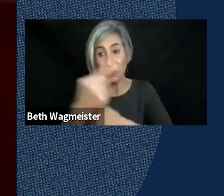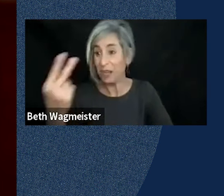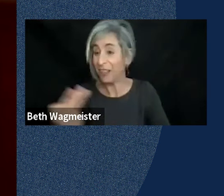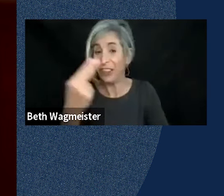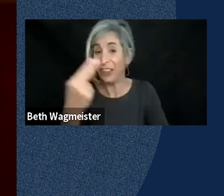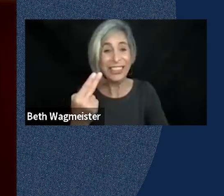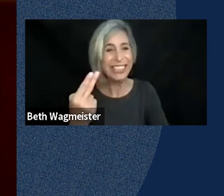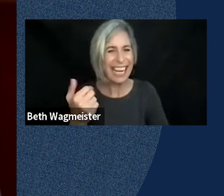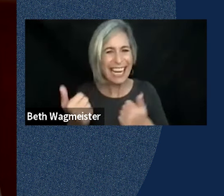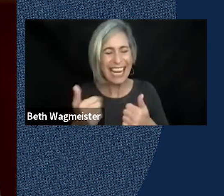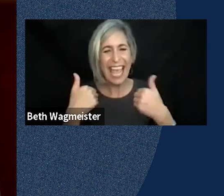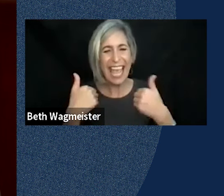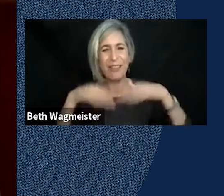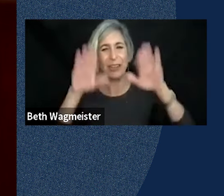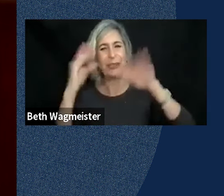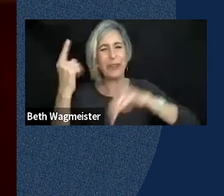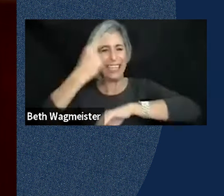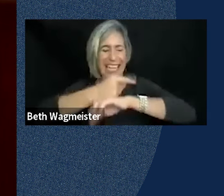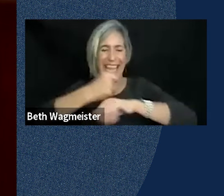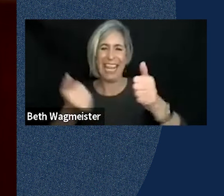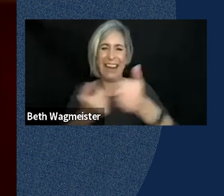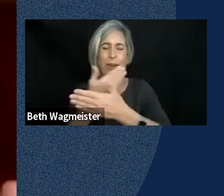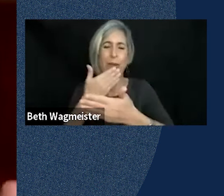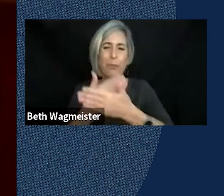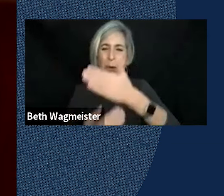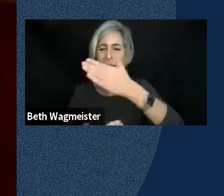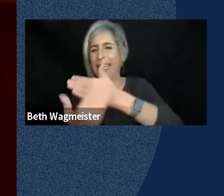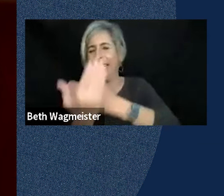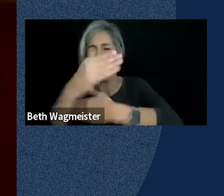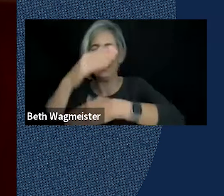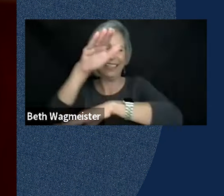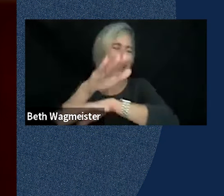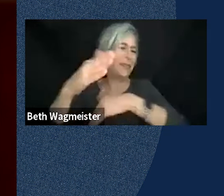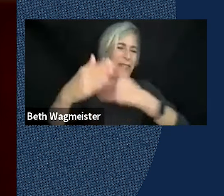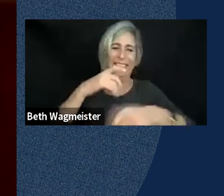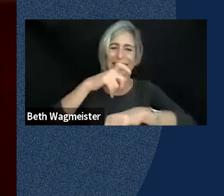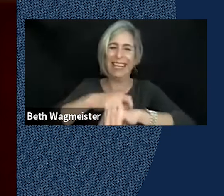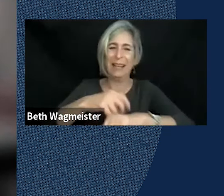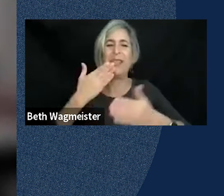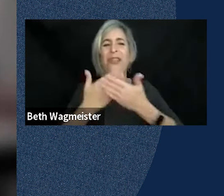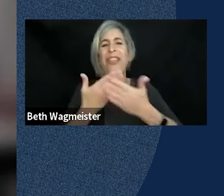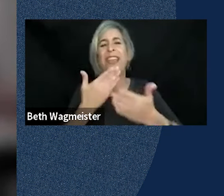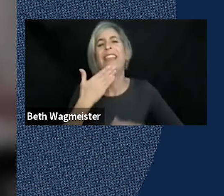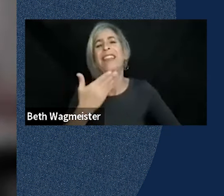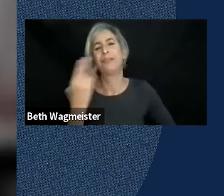So have a great day, everyone. Evening ,morning. Thanks very much for joining. Thanks, everyone. Bye everyone.